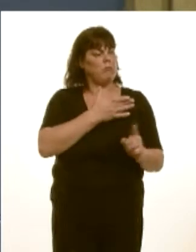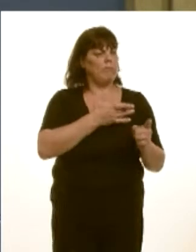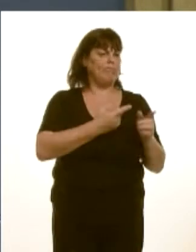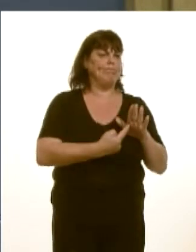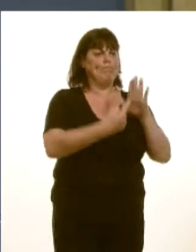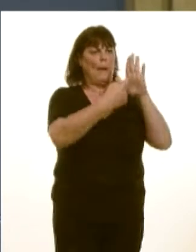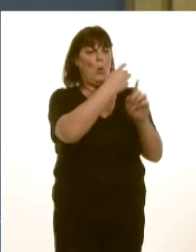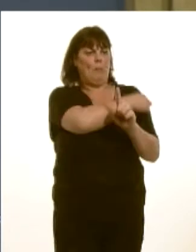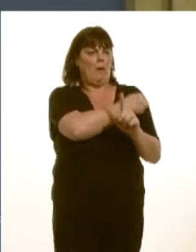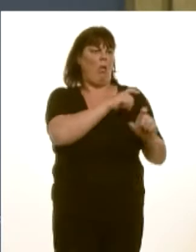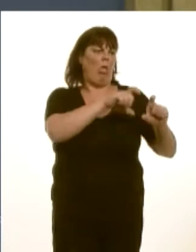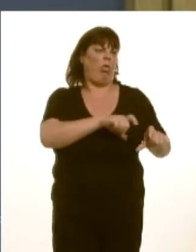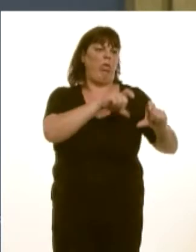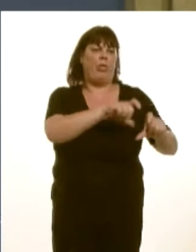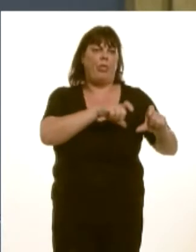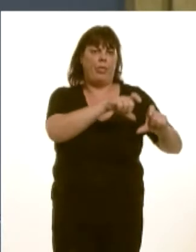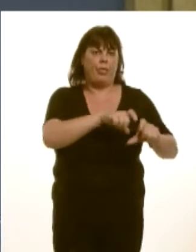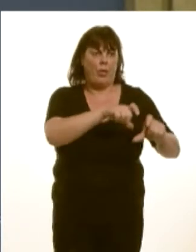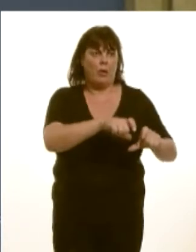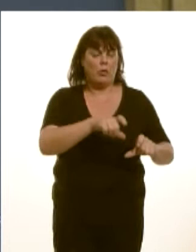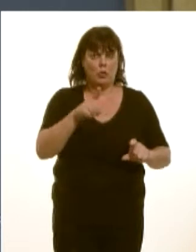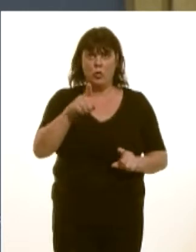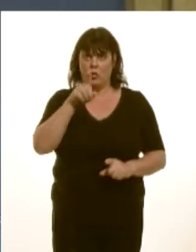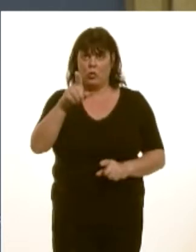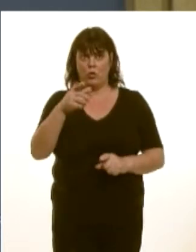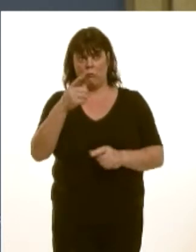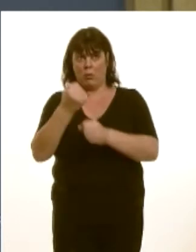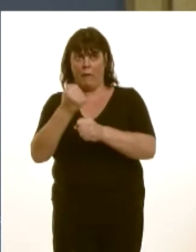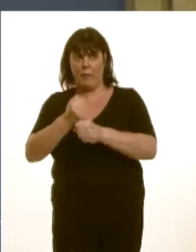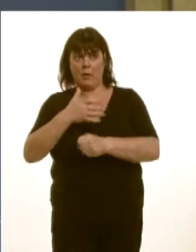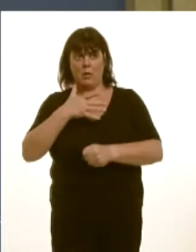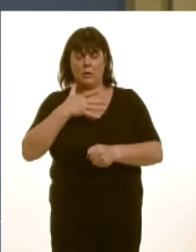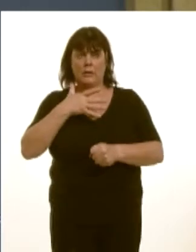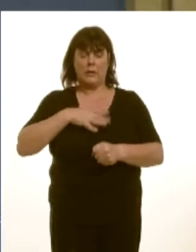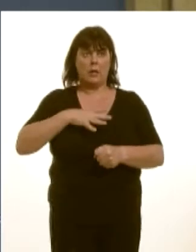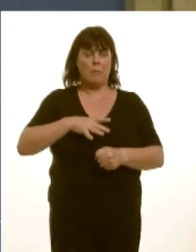hospitals, surely you should pay attention to referenda like that happening in relation